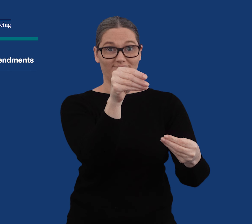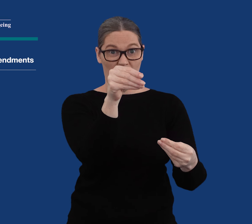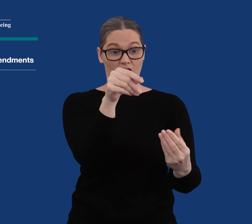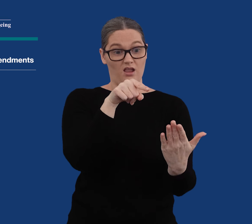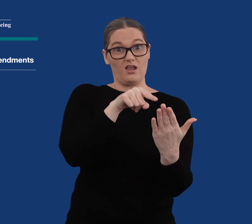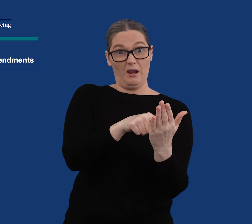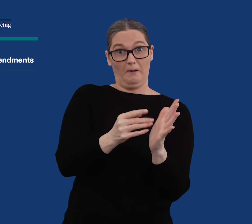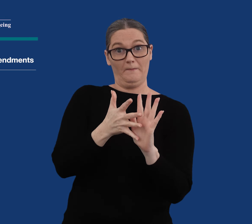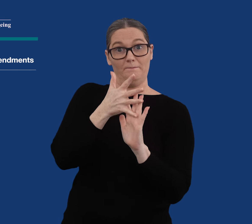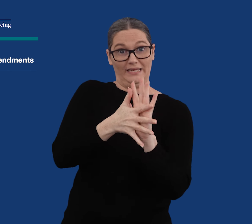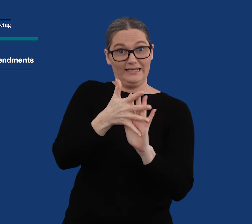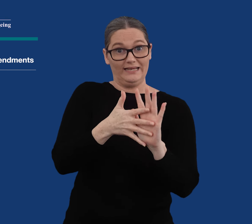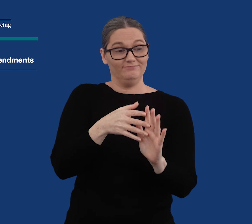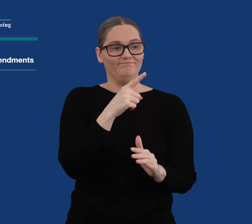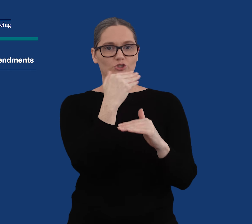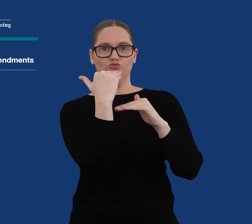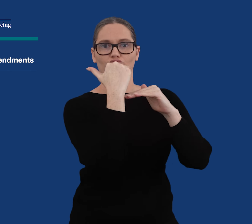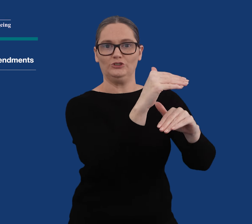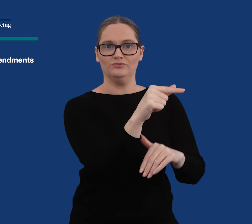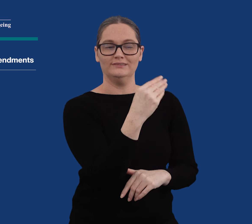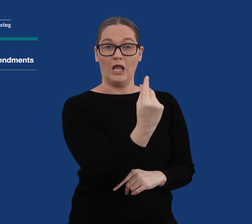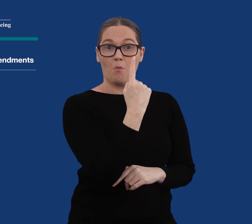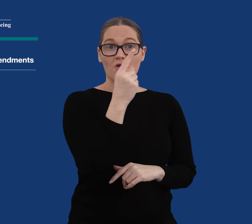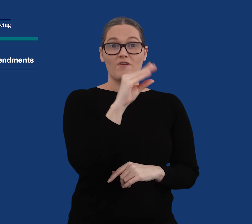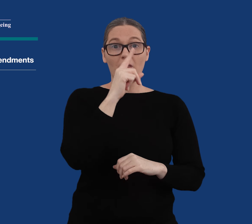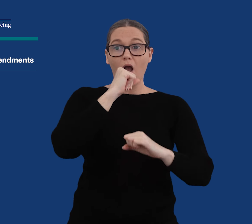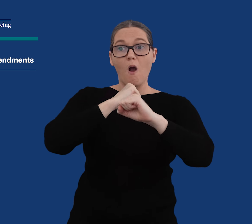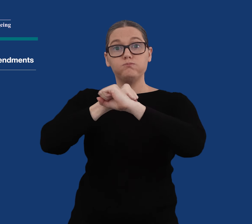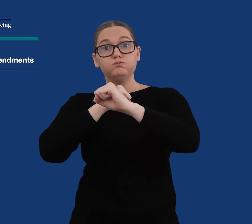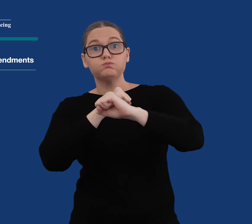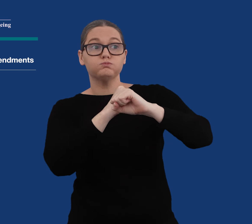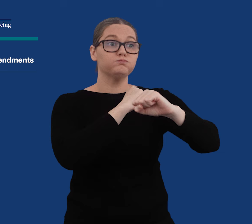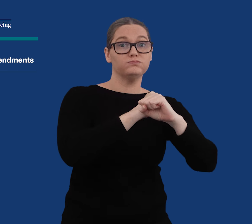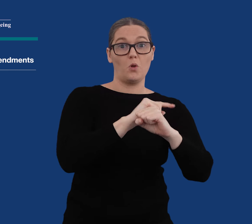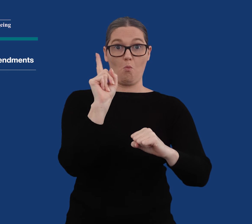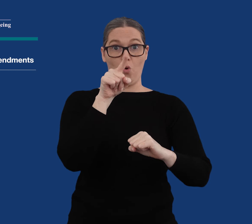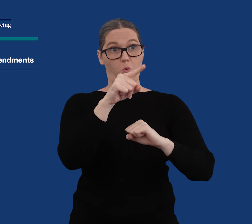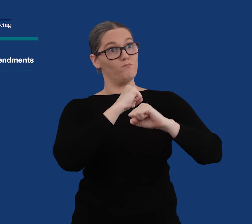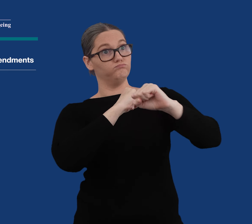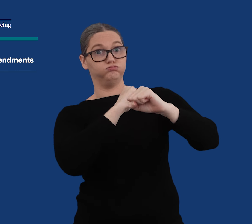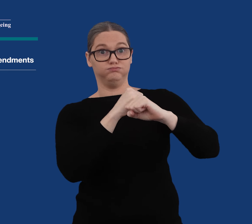An anti-promotion order restricts someone from engaging in promotional activity